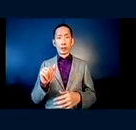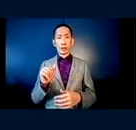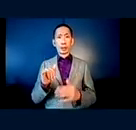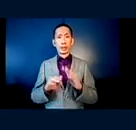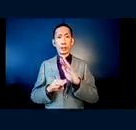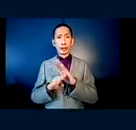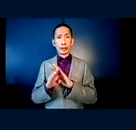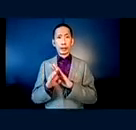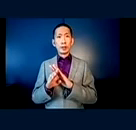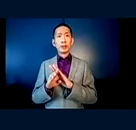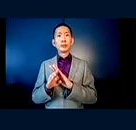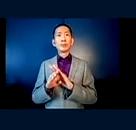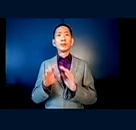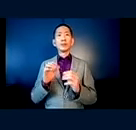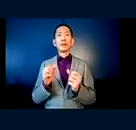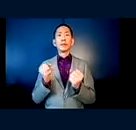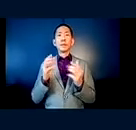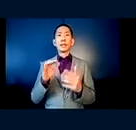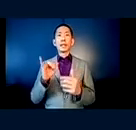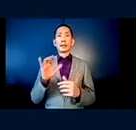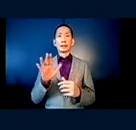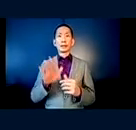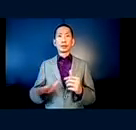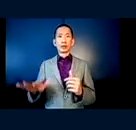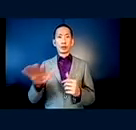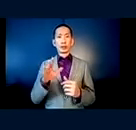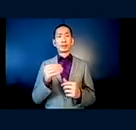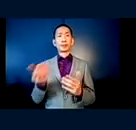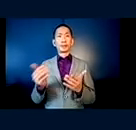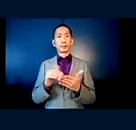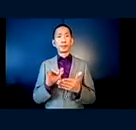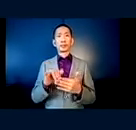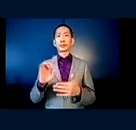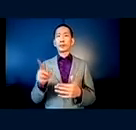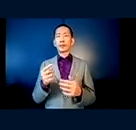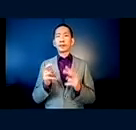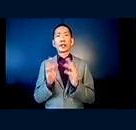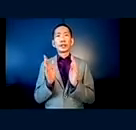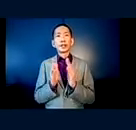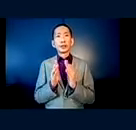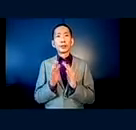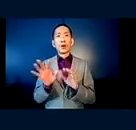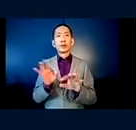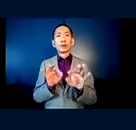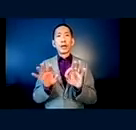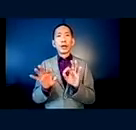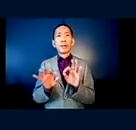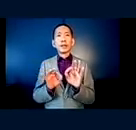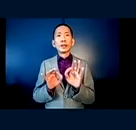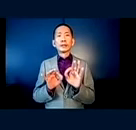SOCIAL SCIENCE RESEARCH FOAs THAT DEVELOP BY MANY ICs, THIS